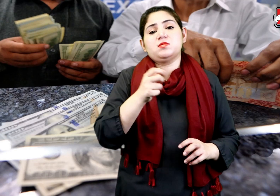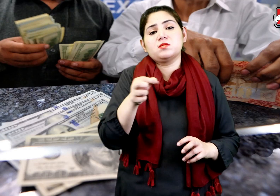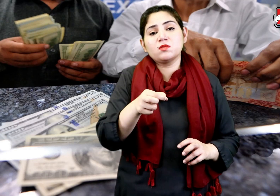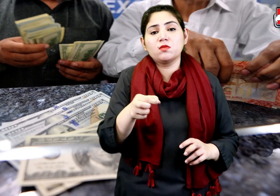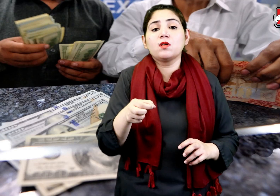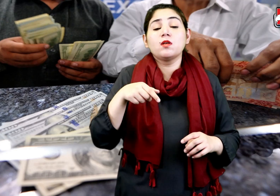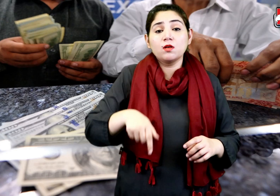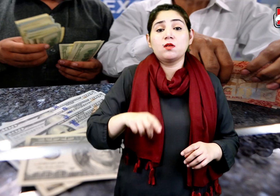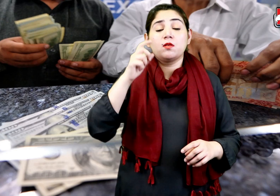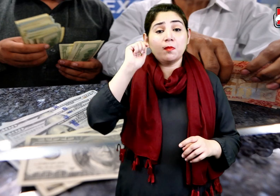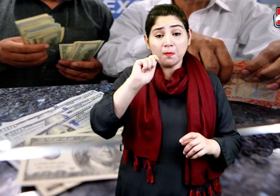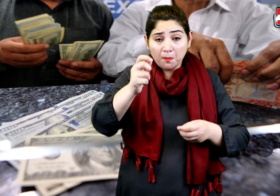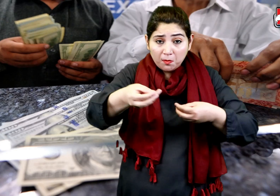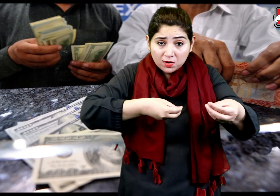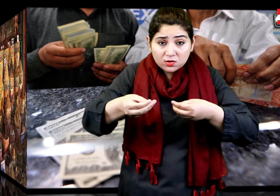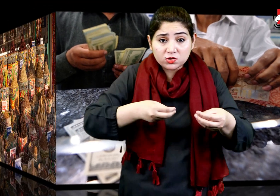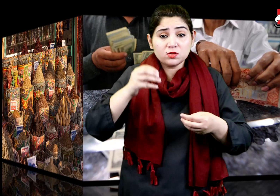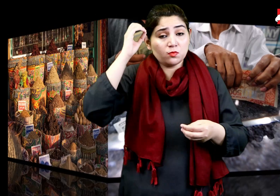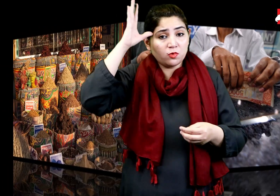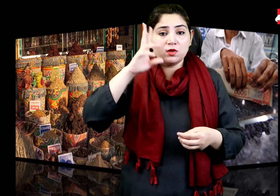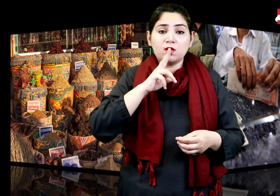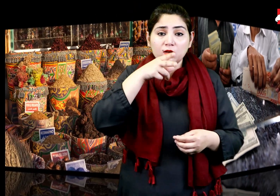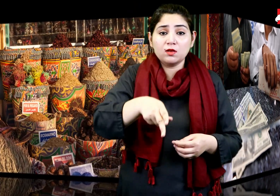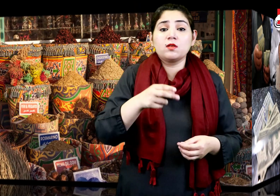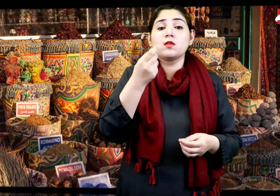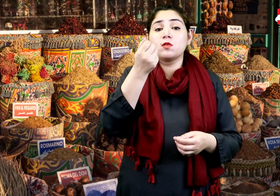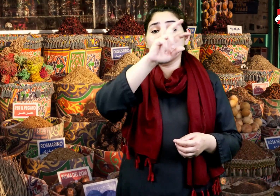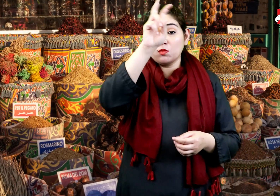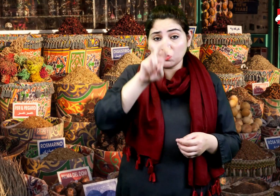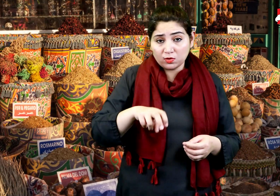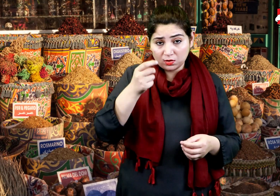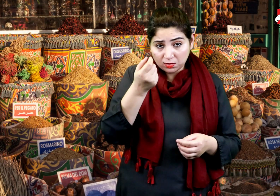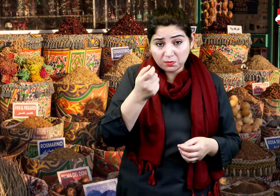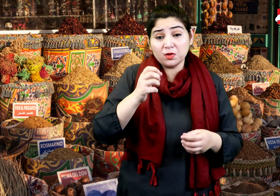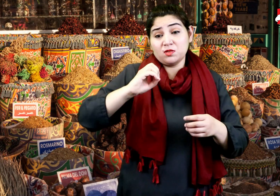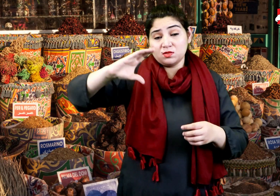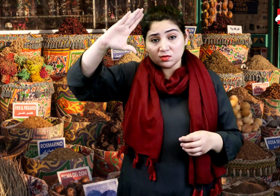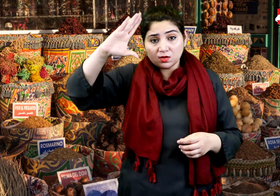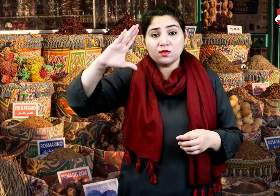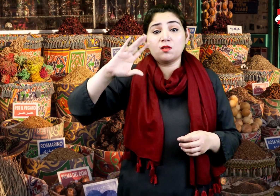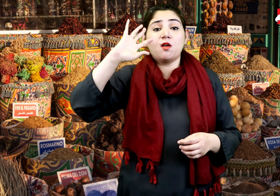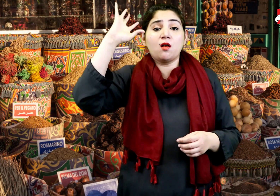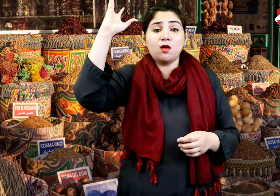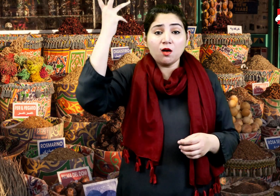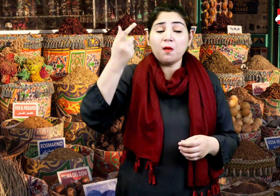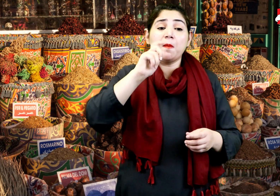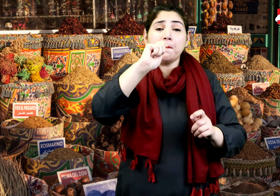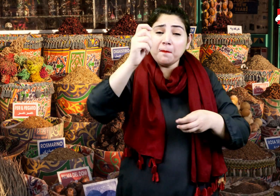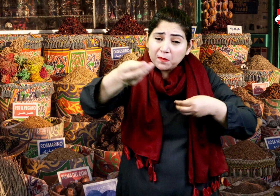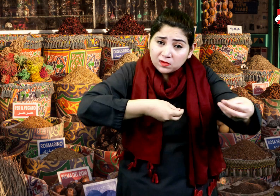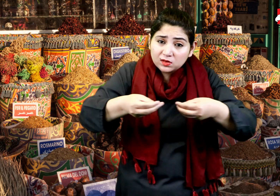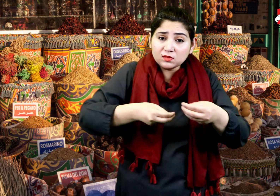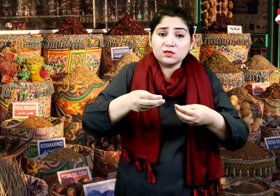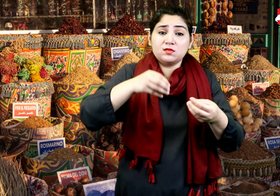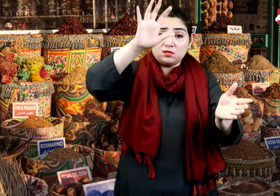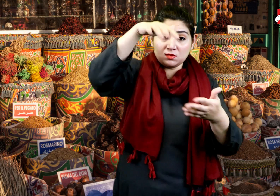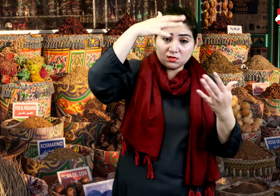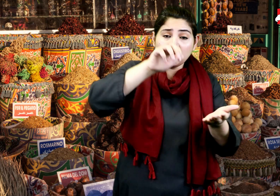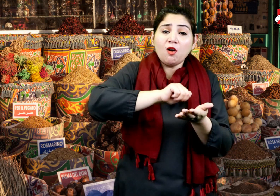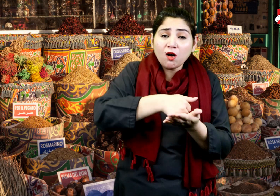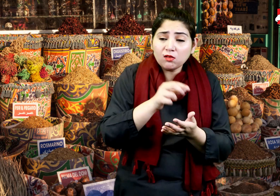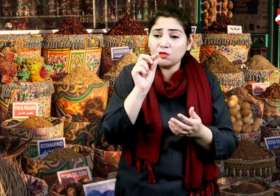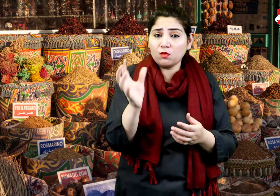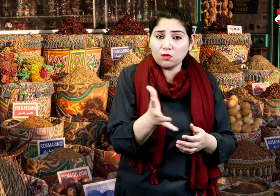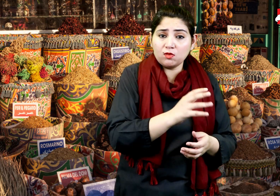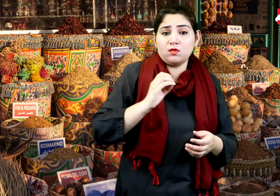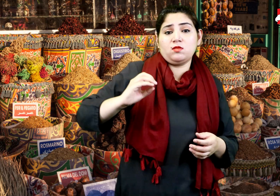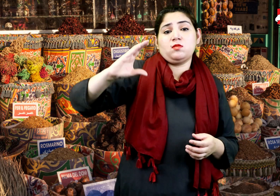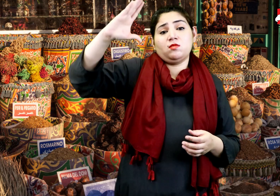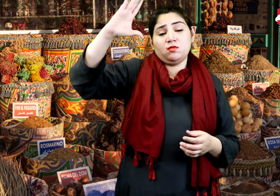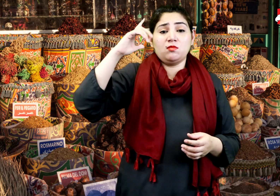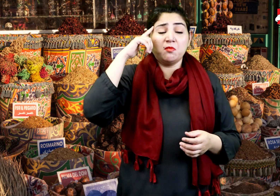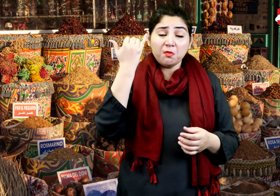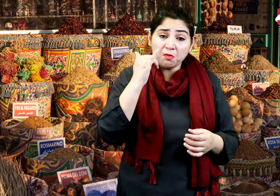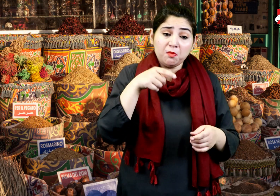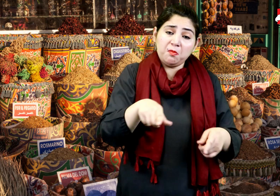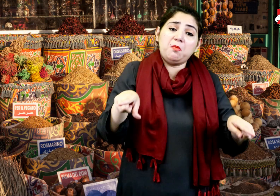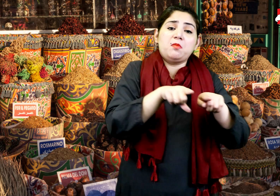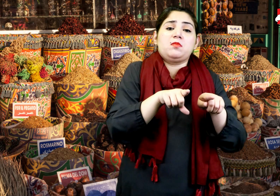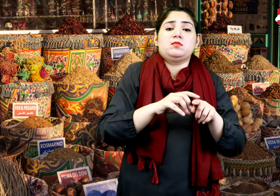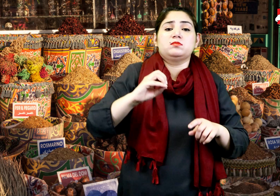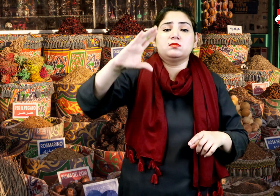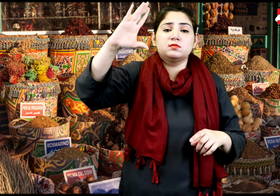Economists say the rise in the dollar's value is also a result of the rising prices of imported goods on the world market.